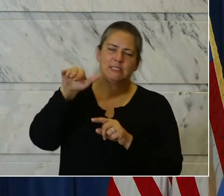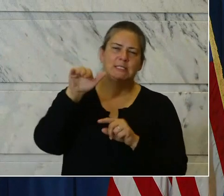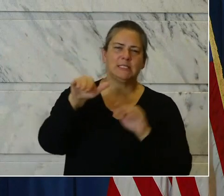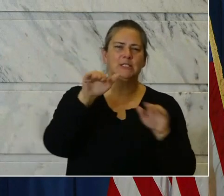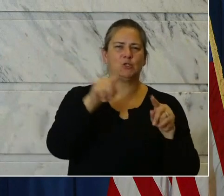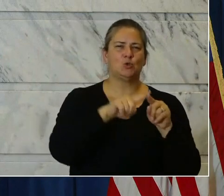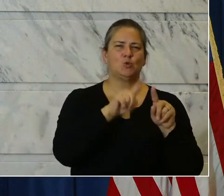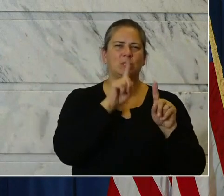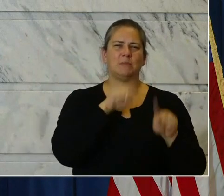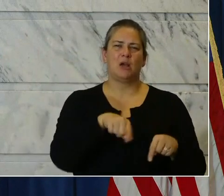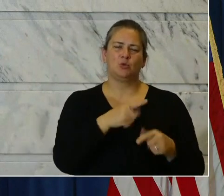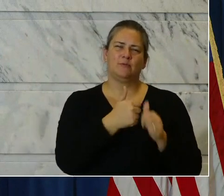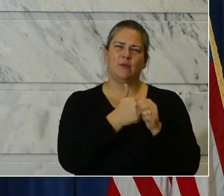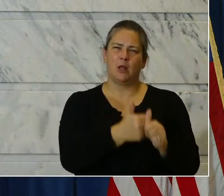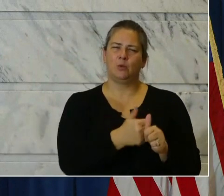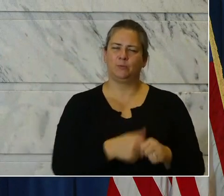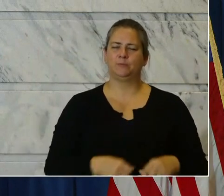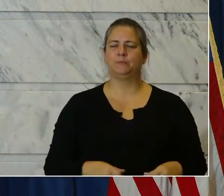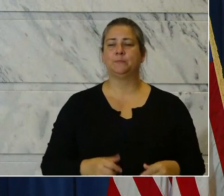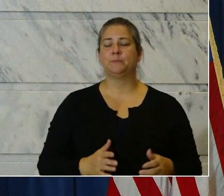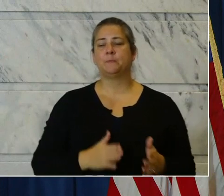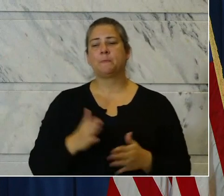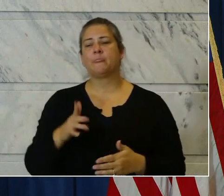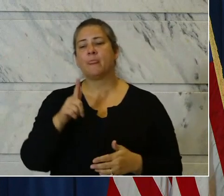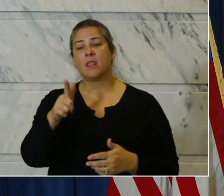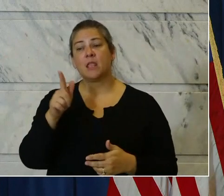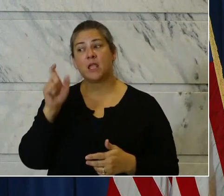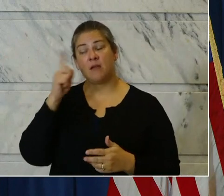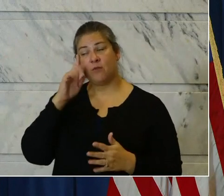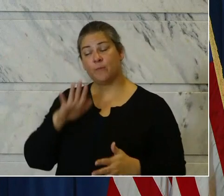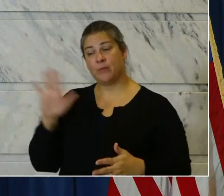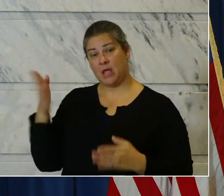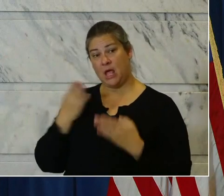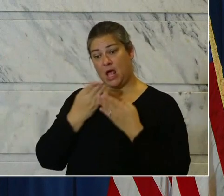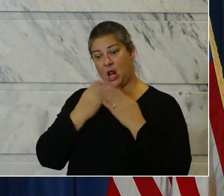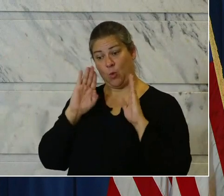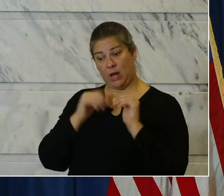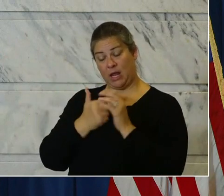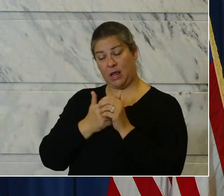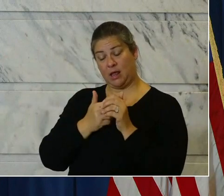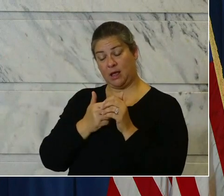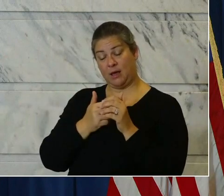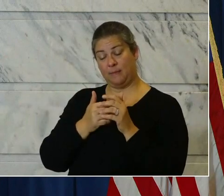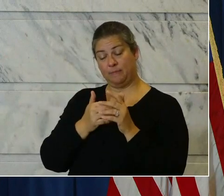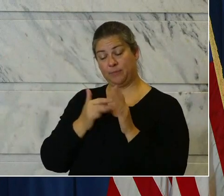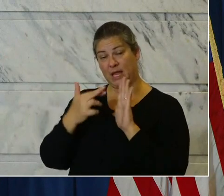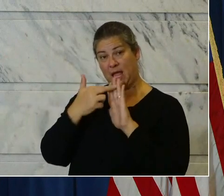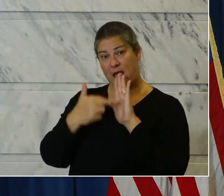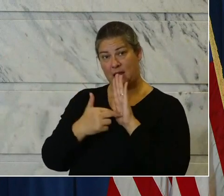NEED THEM TO HEAR WE NEED THEM